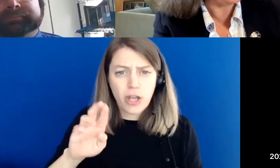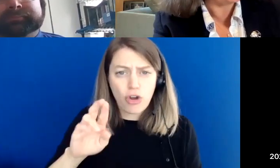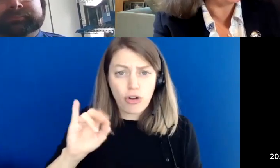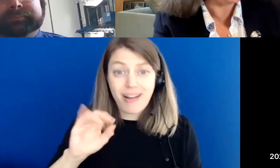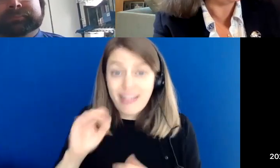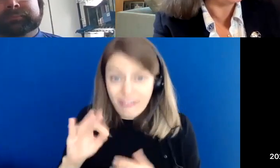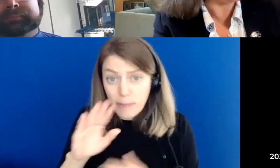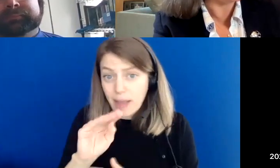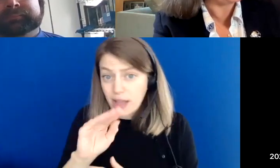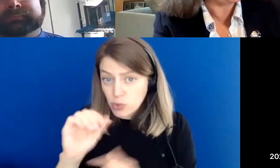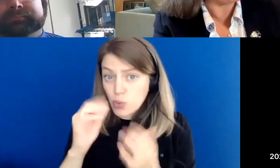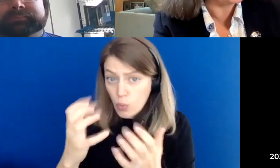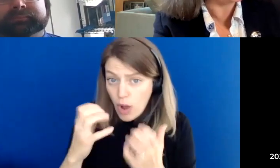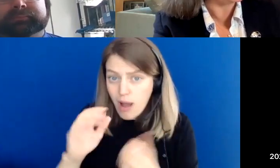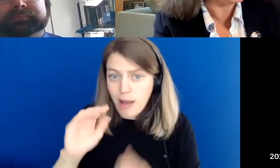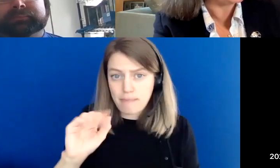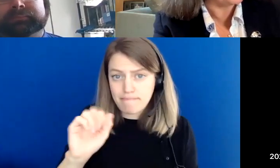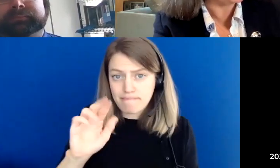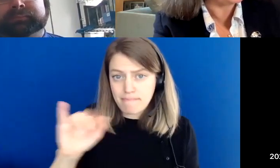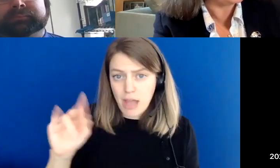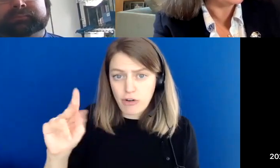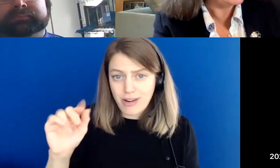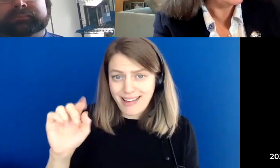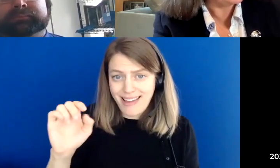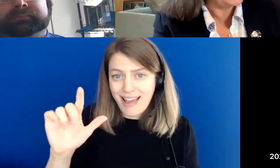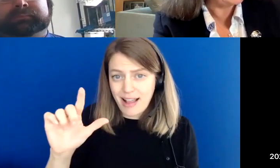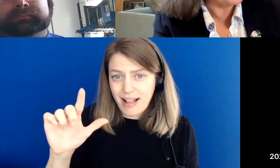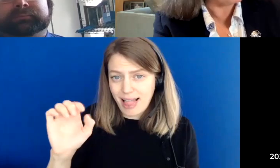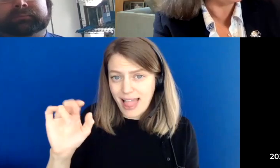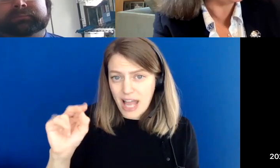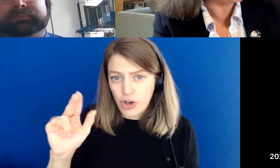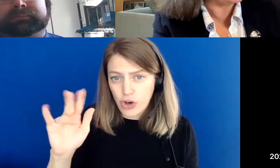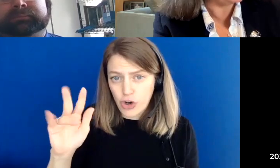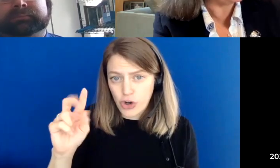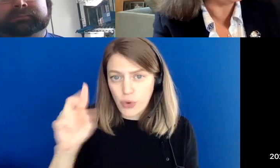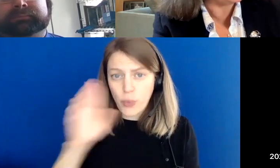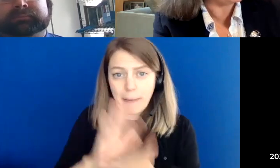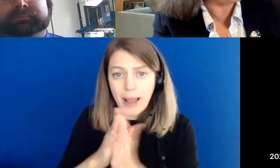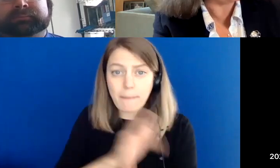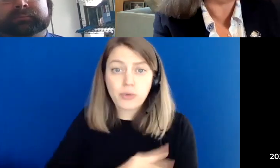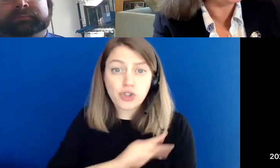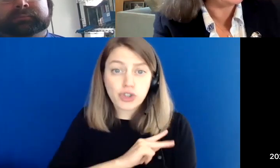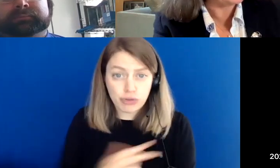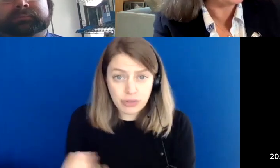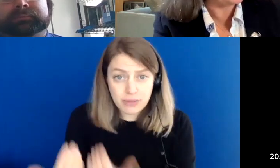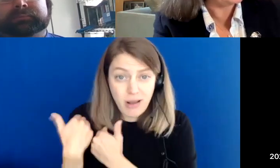Mary Kay Leonard would be held personally responsible. The main power of the settlement agreement is political.